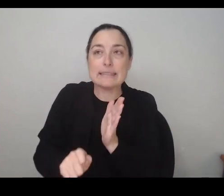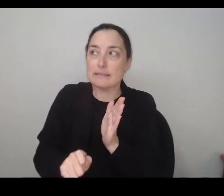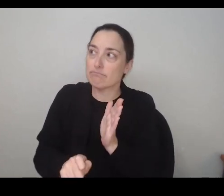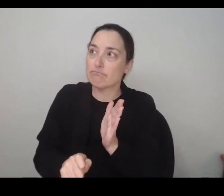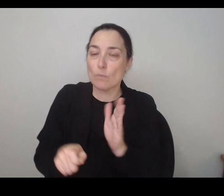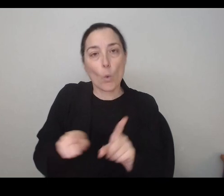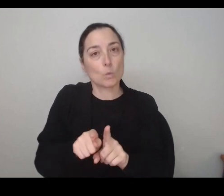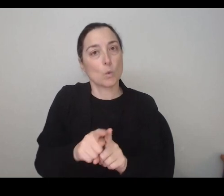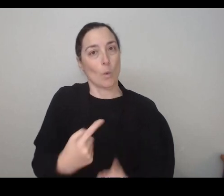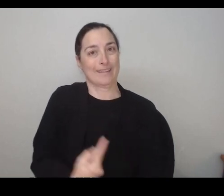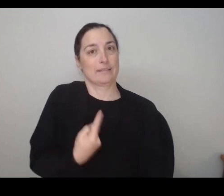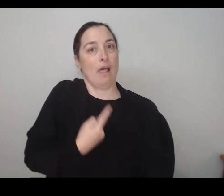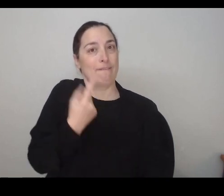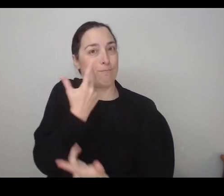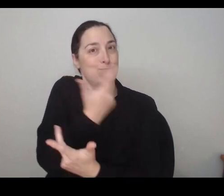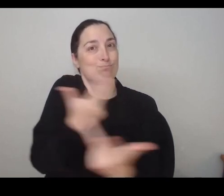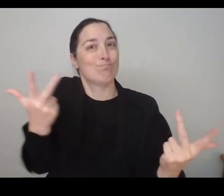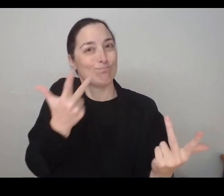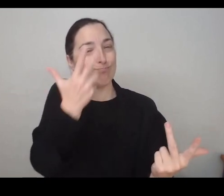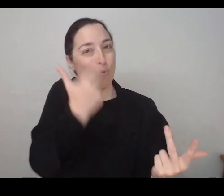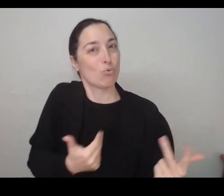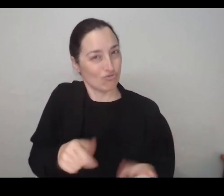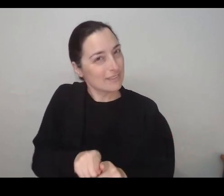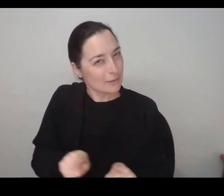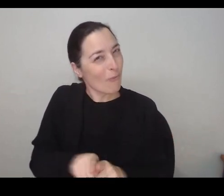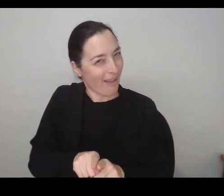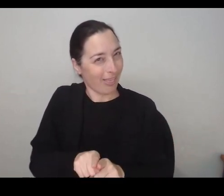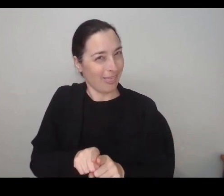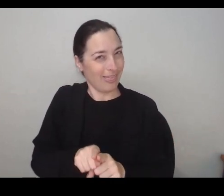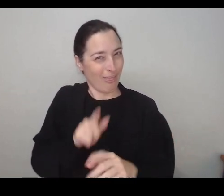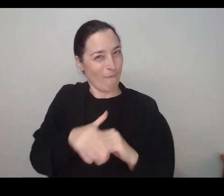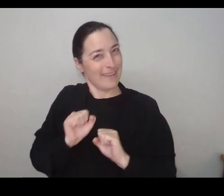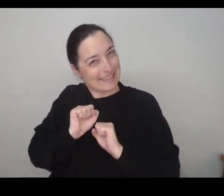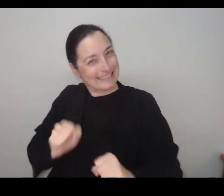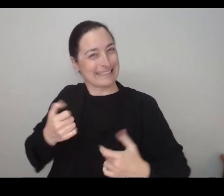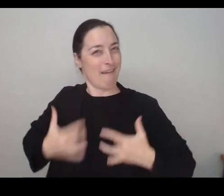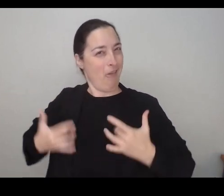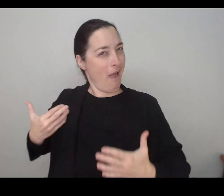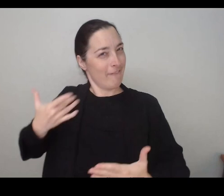at the end of this life. The third one, I would say,